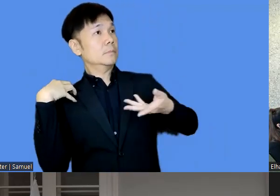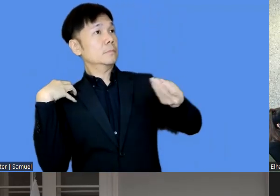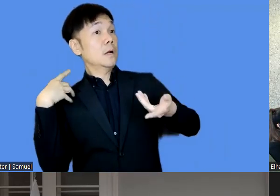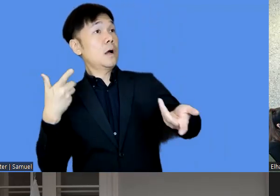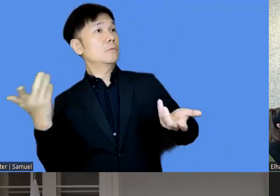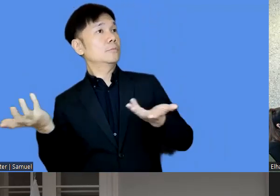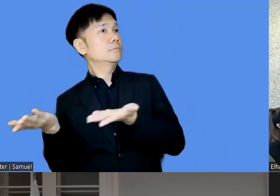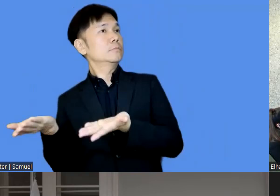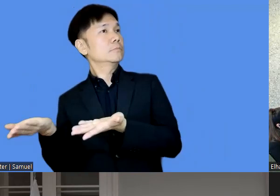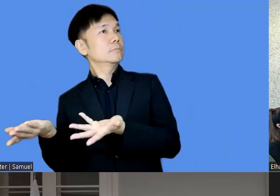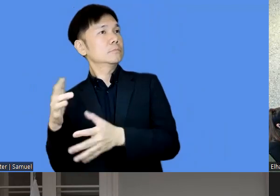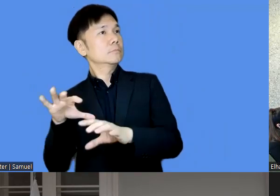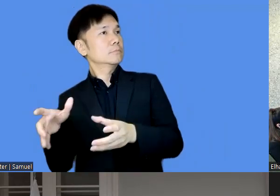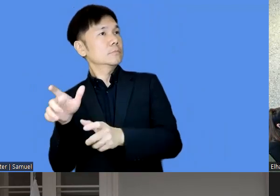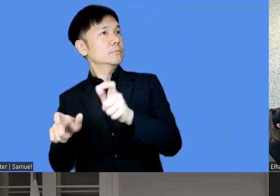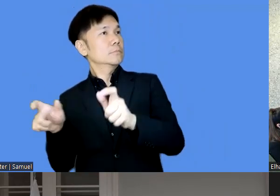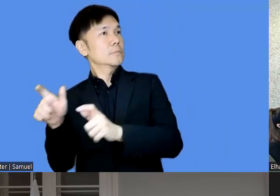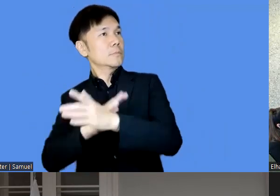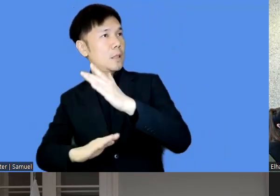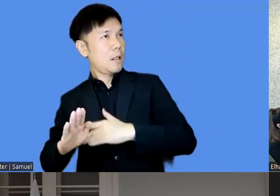The sensitisation needs to be brought together.